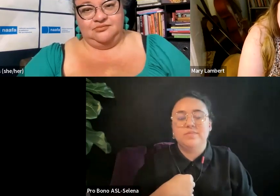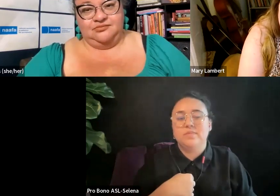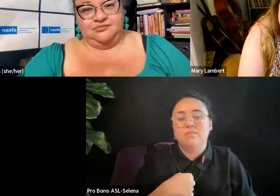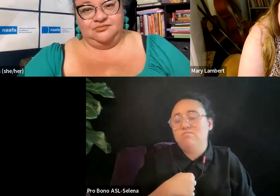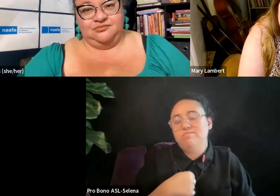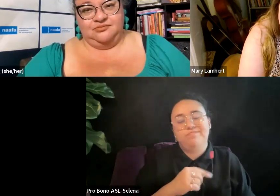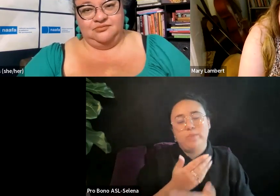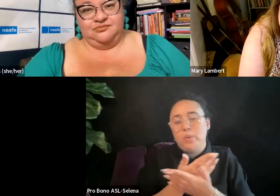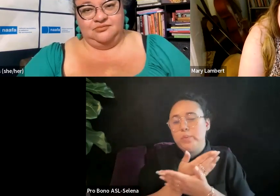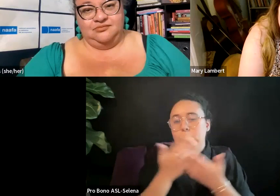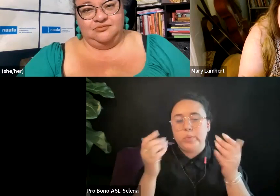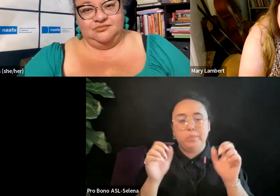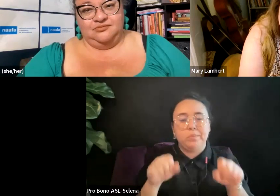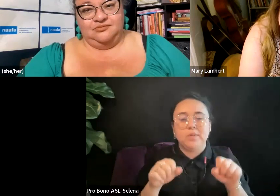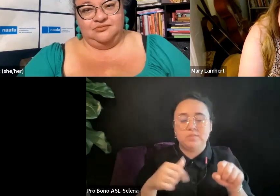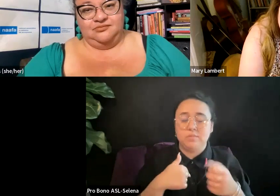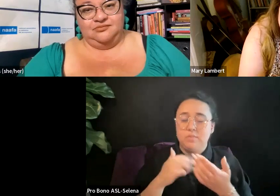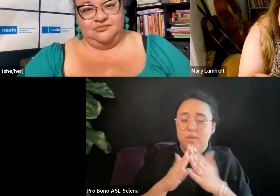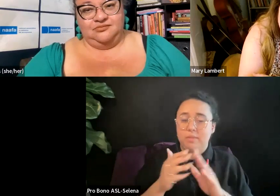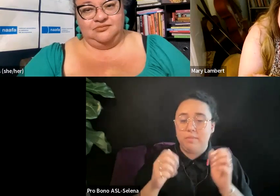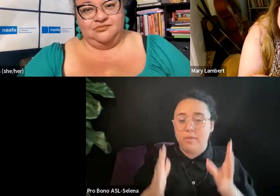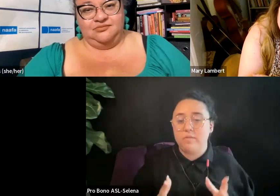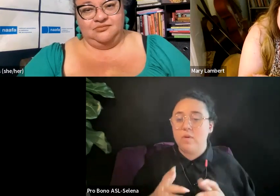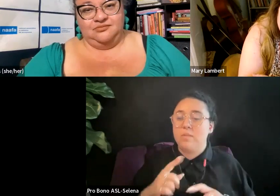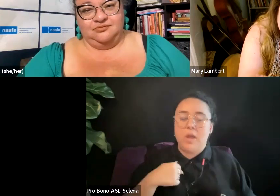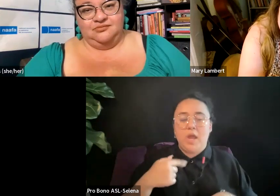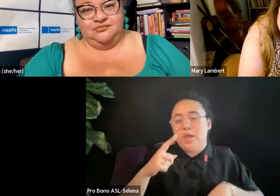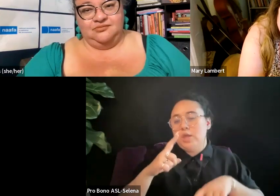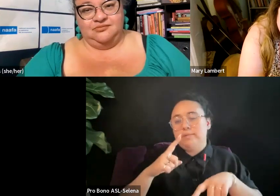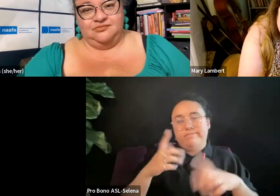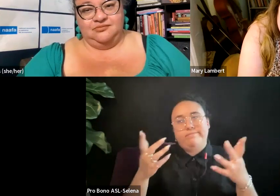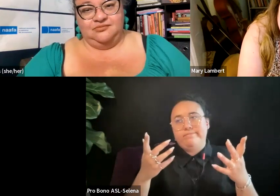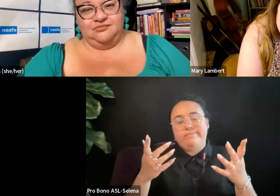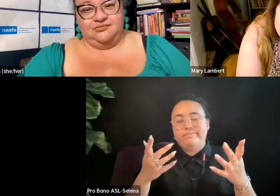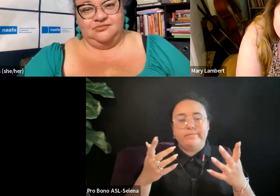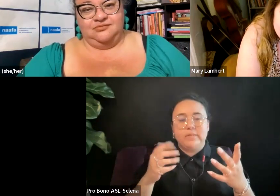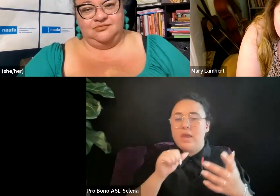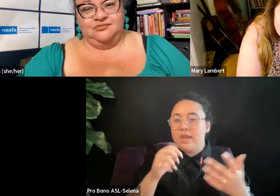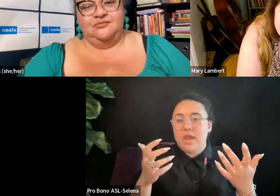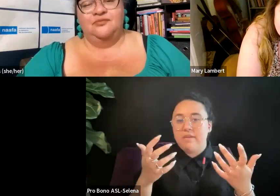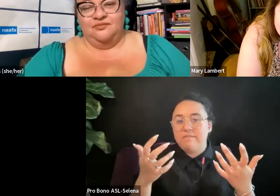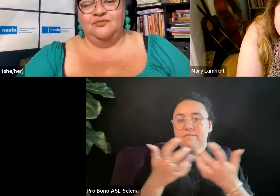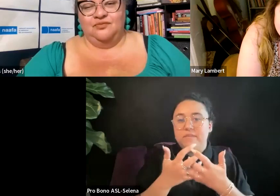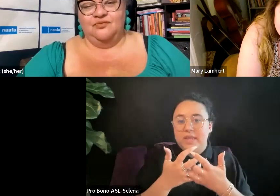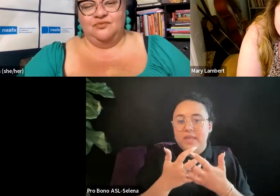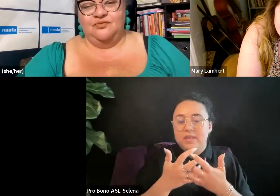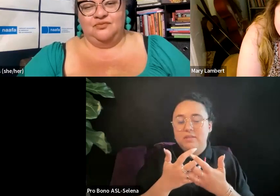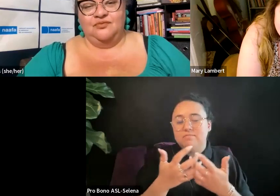I was going to be a performer because I couldn't do I didn't I didn't fit in. It wasn't